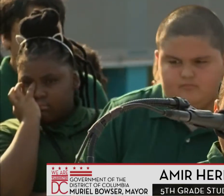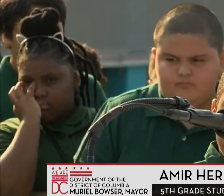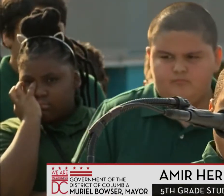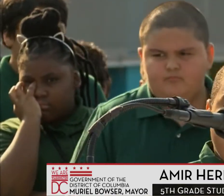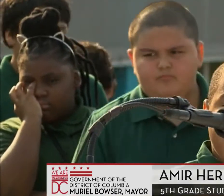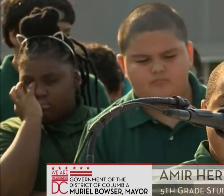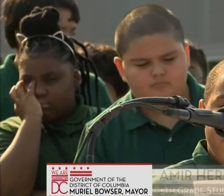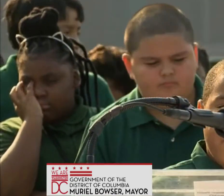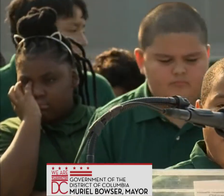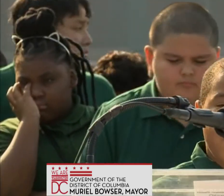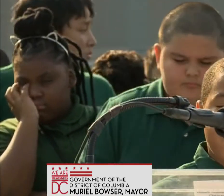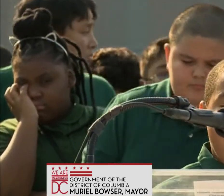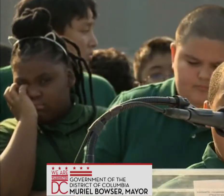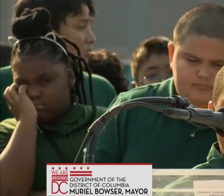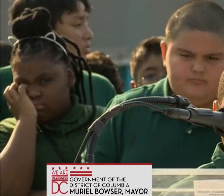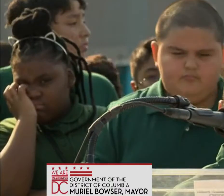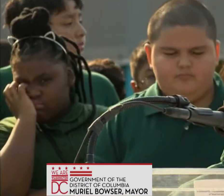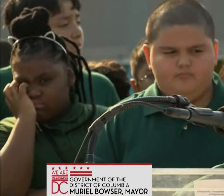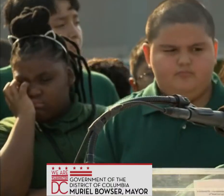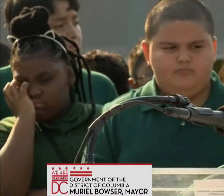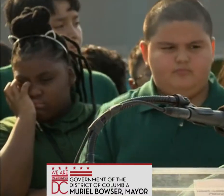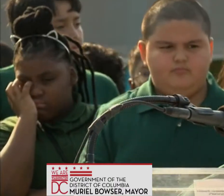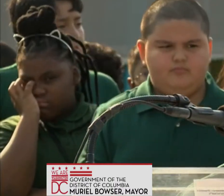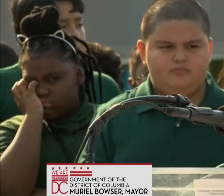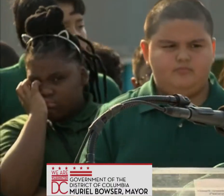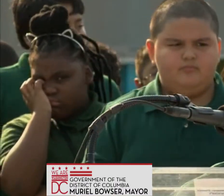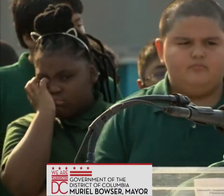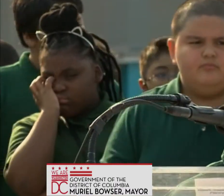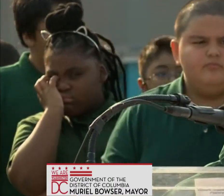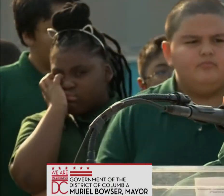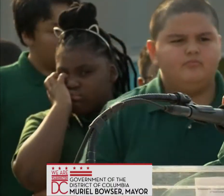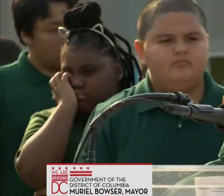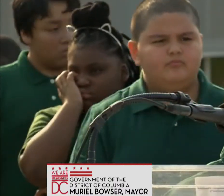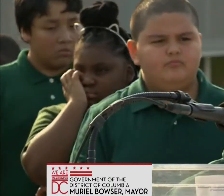school is that all the teachers who support me to be Who I am today